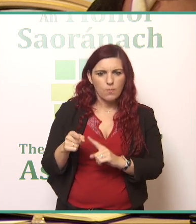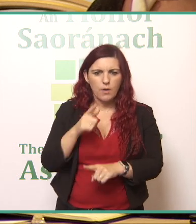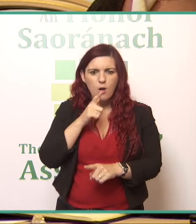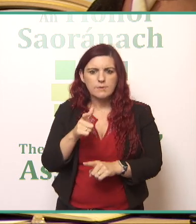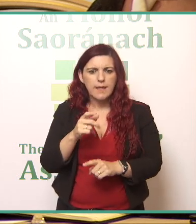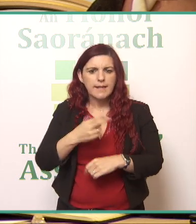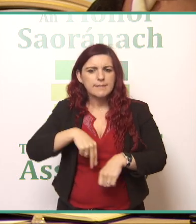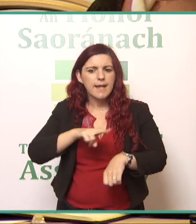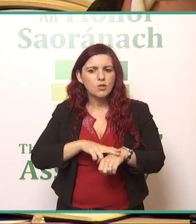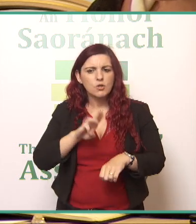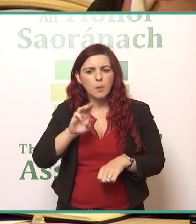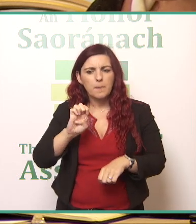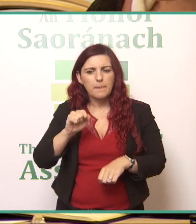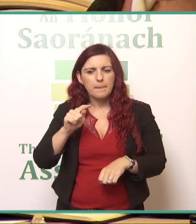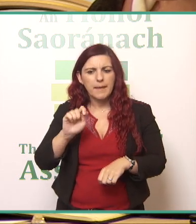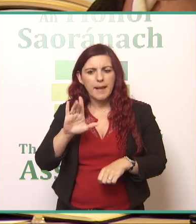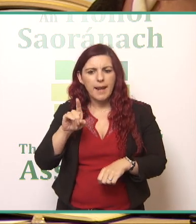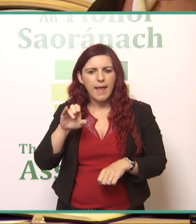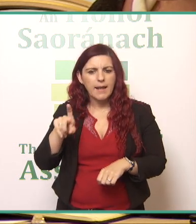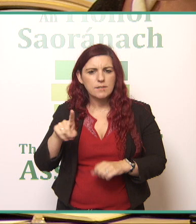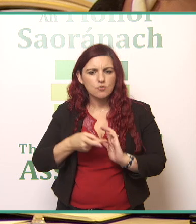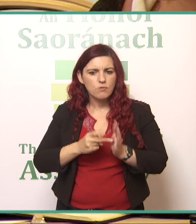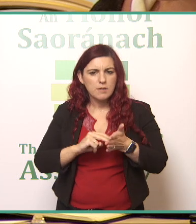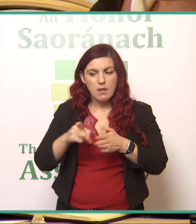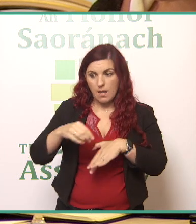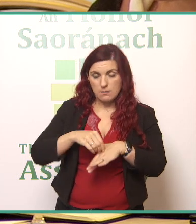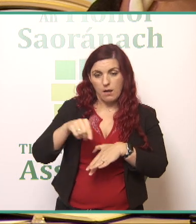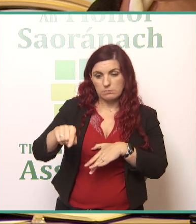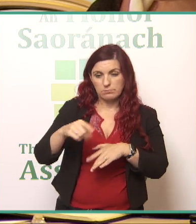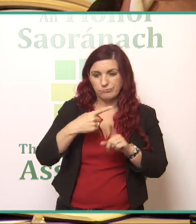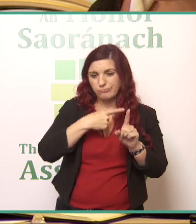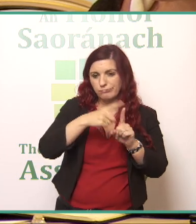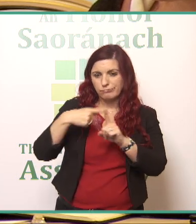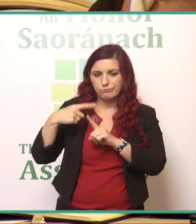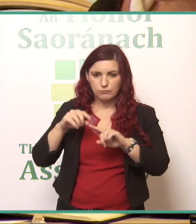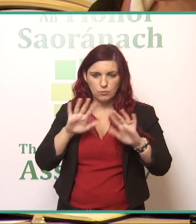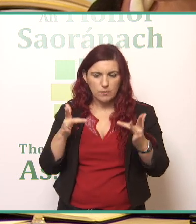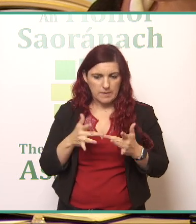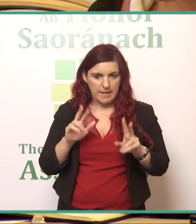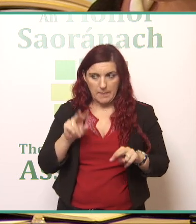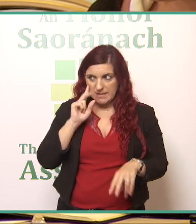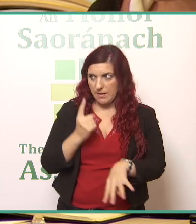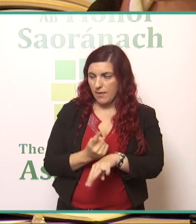people and strategy so that's on the on the various websites and and can be seen in terms of